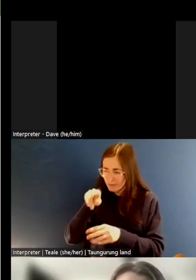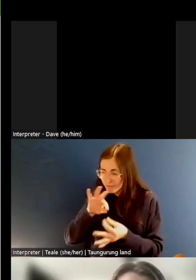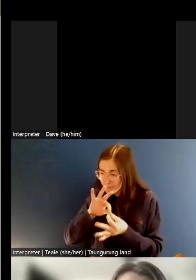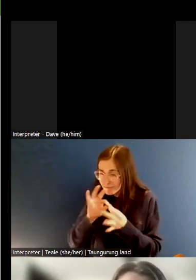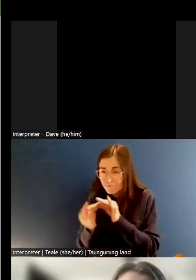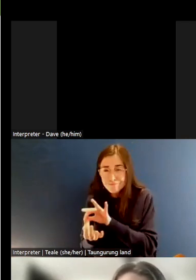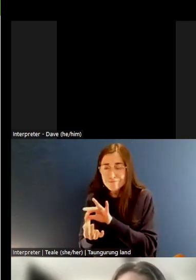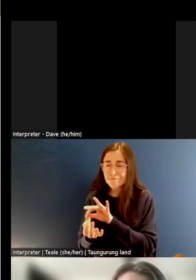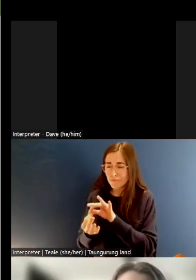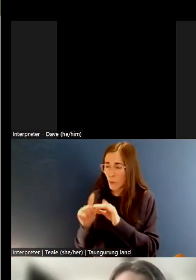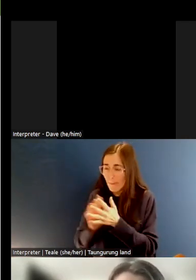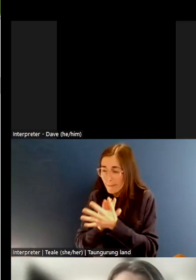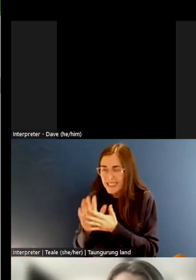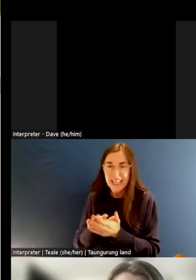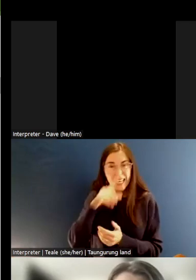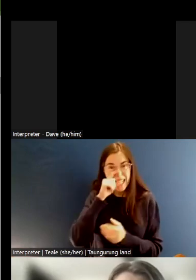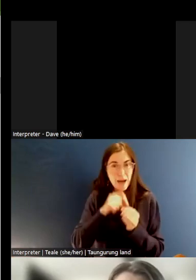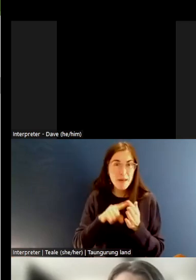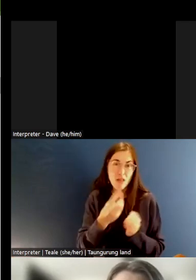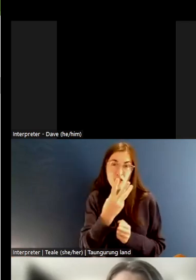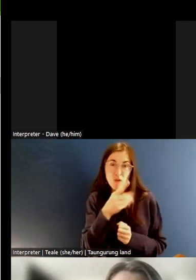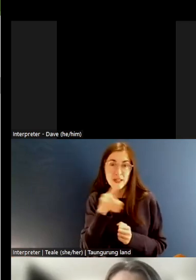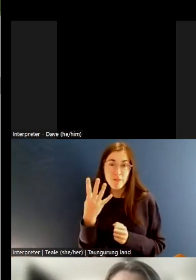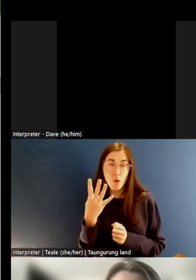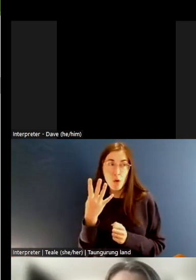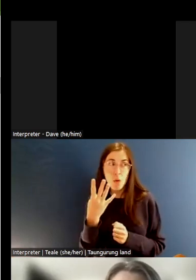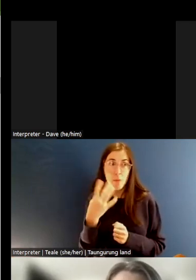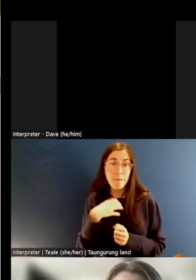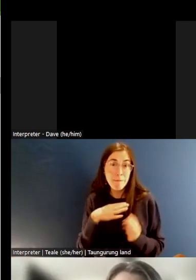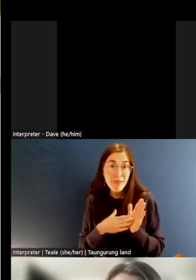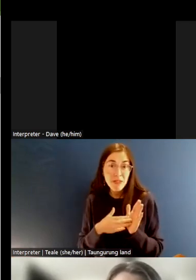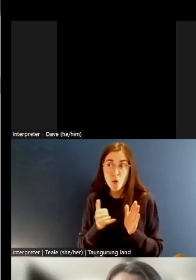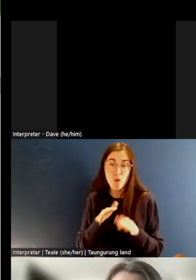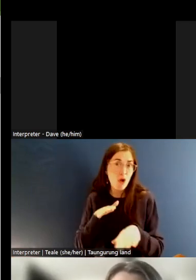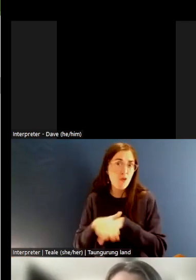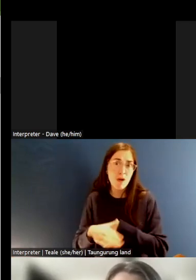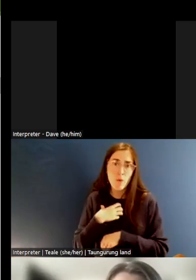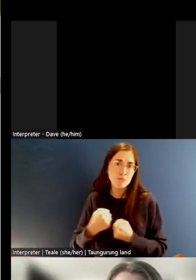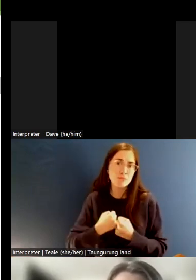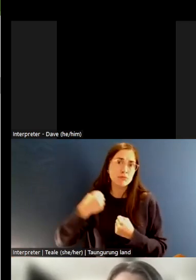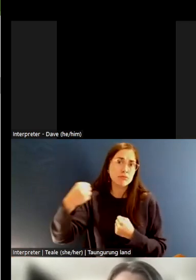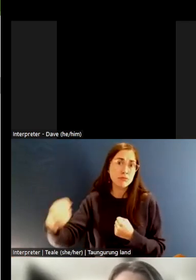of three to four months, sometimes longer. But that's actually a lot quicker than it used to be.